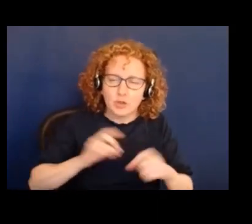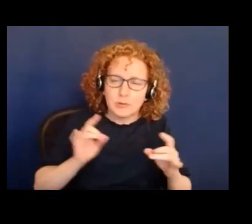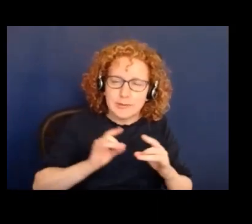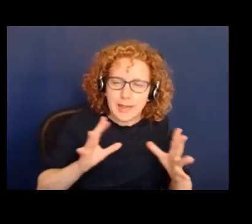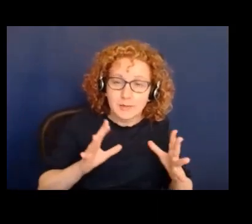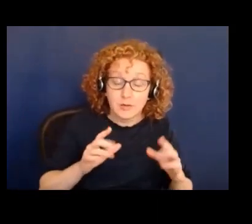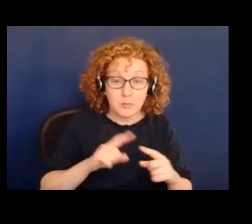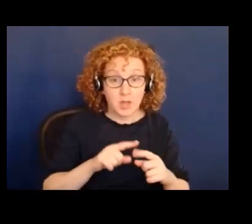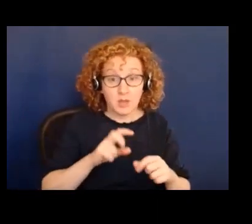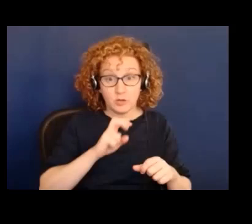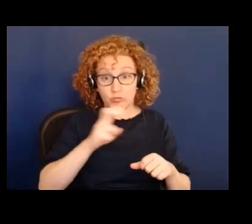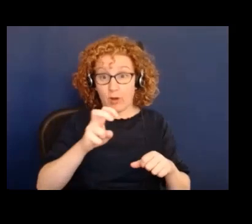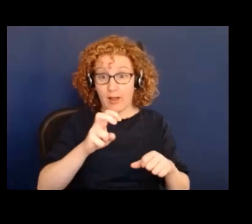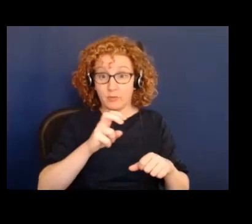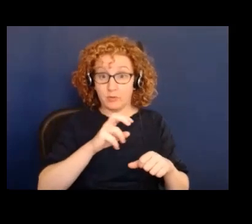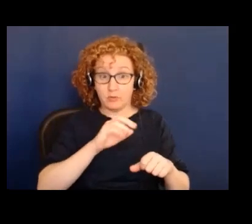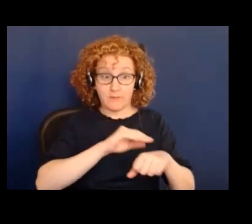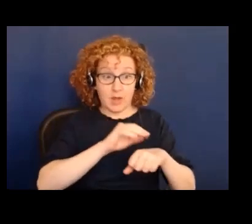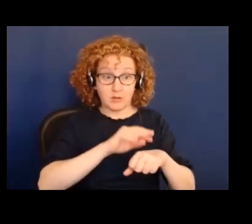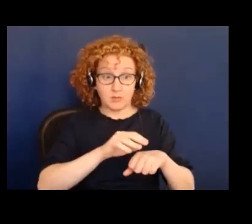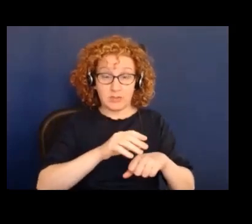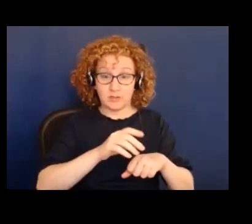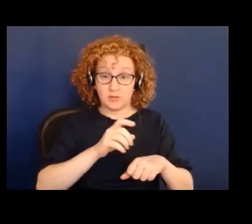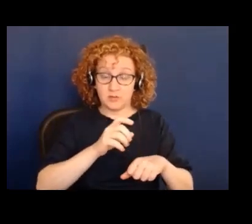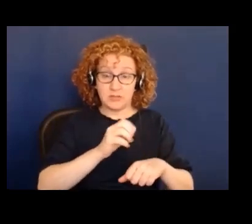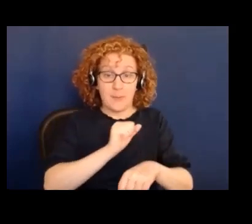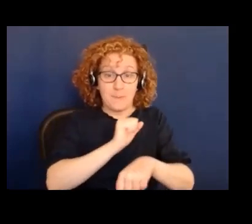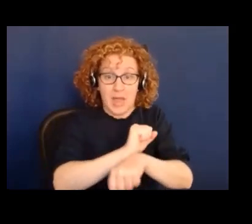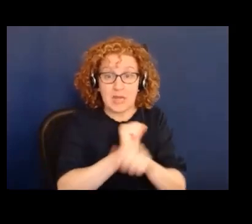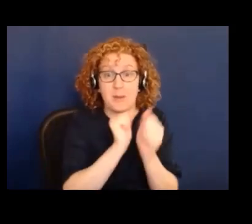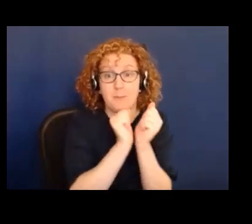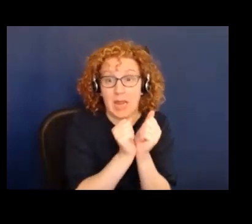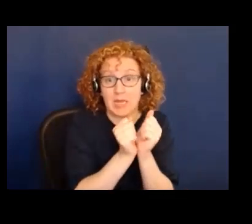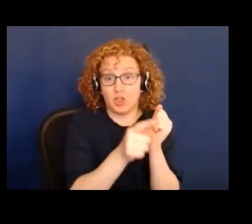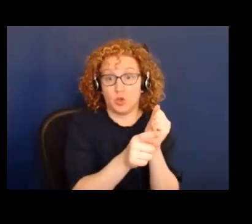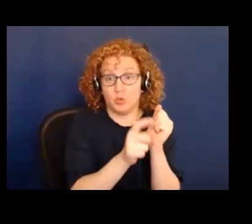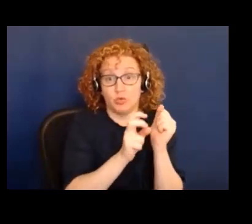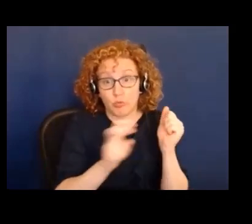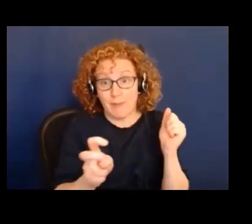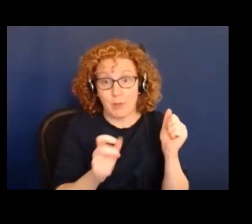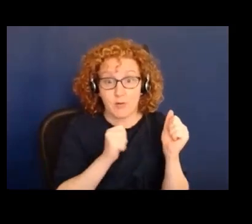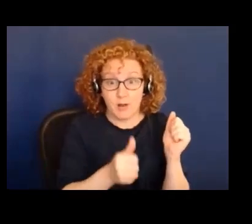advisories to be prescriptive in a binding way we see them as one of many possible sources